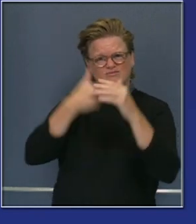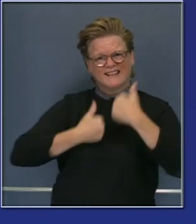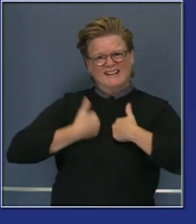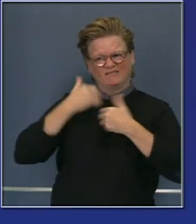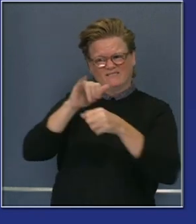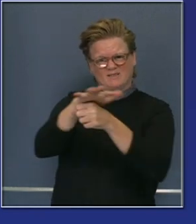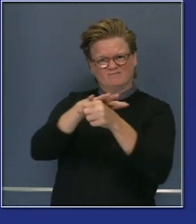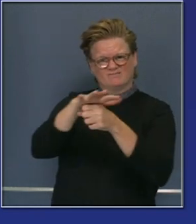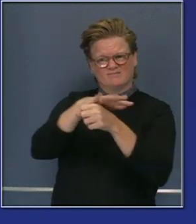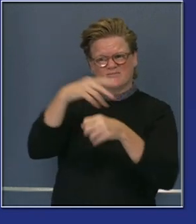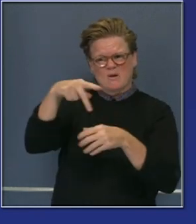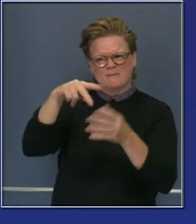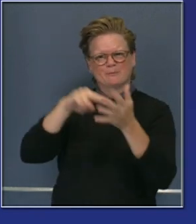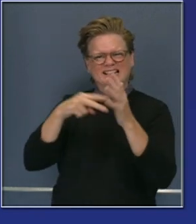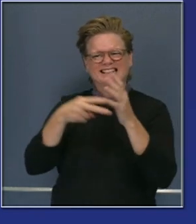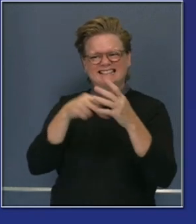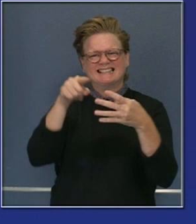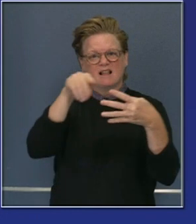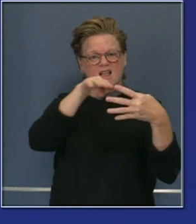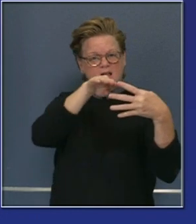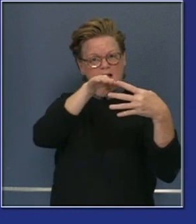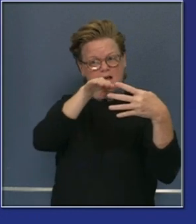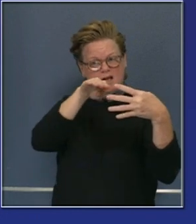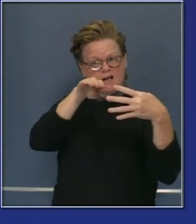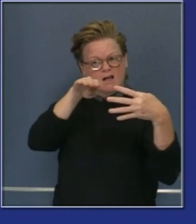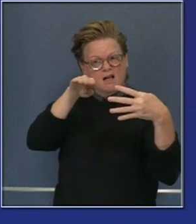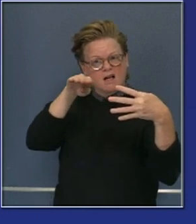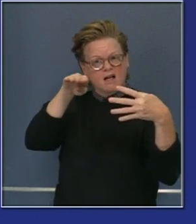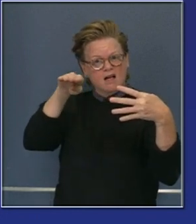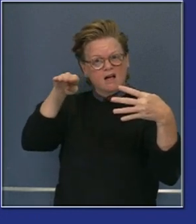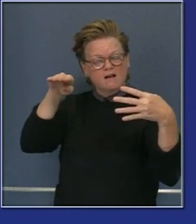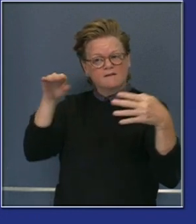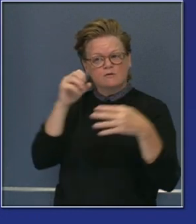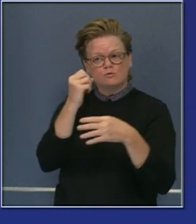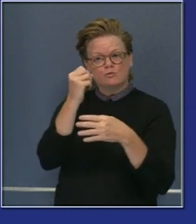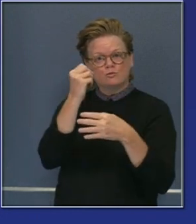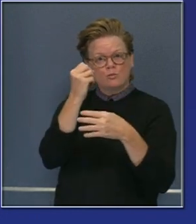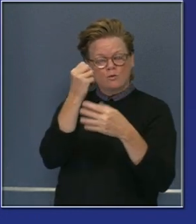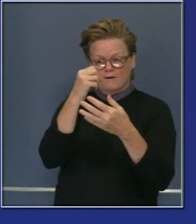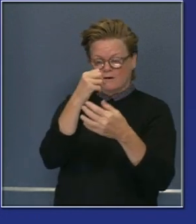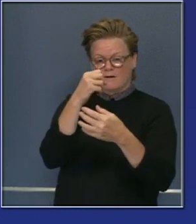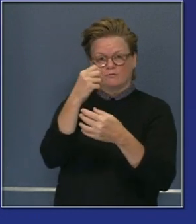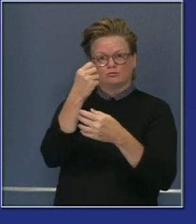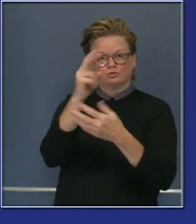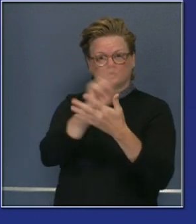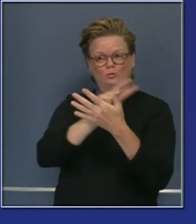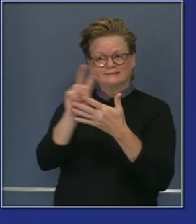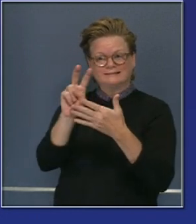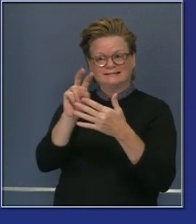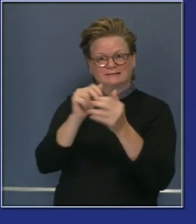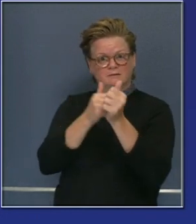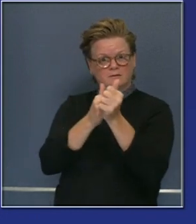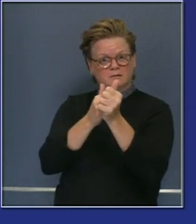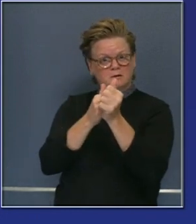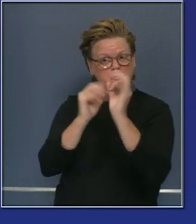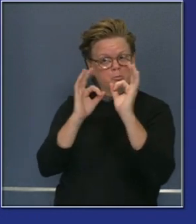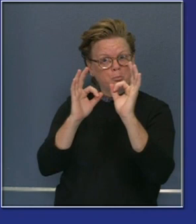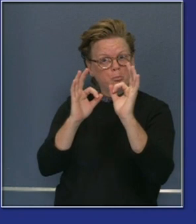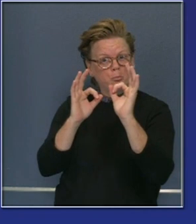IT IS A RESET WITH COUNTIES THAT START WITH HIGHER TIERS , HIGHER THAN THE PURPLE TIER HAVE TO BE IN THAT TIER WITH